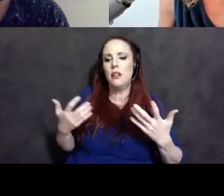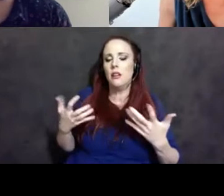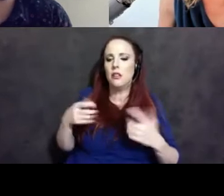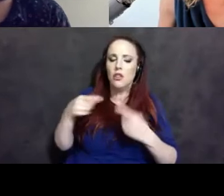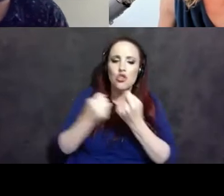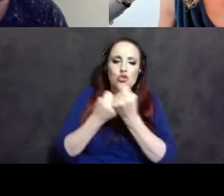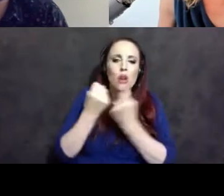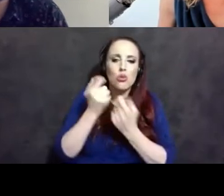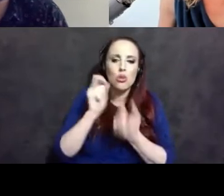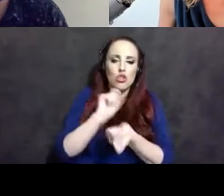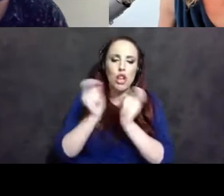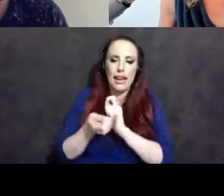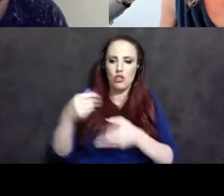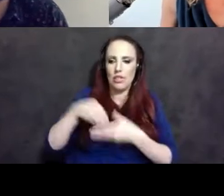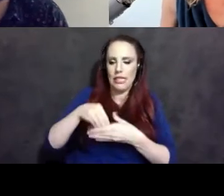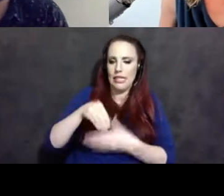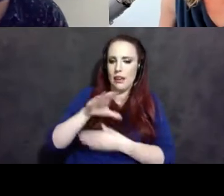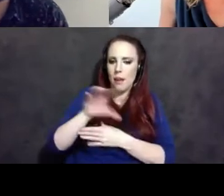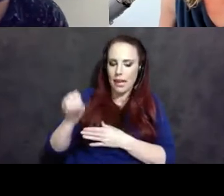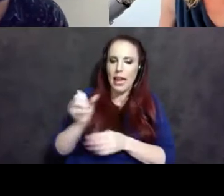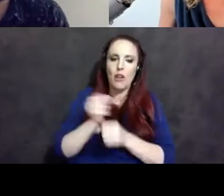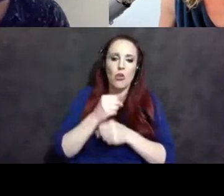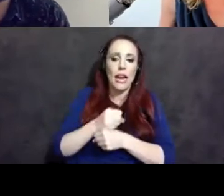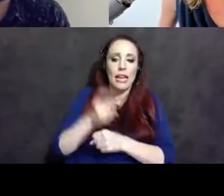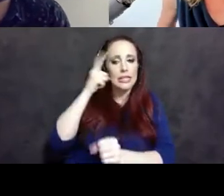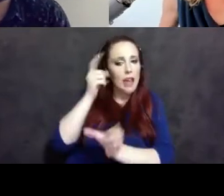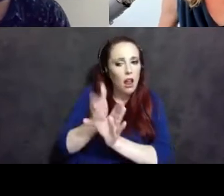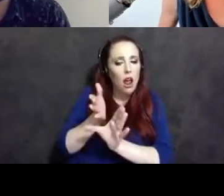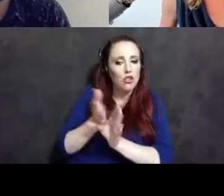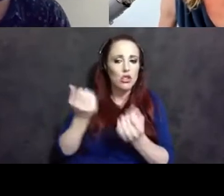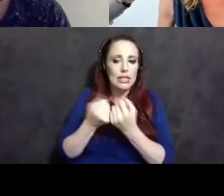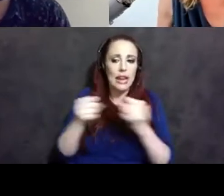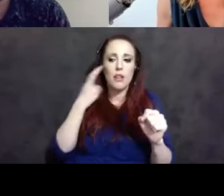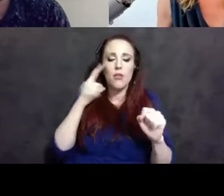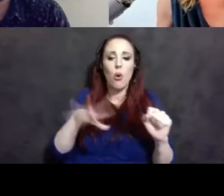structural changes internally and creating psychological safety for trans and gender